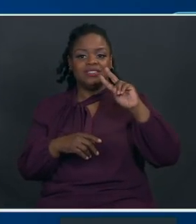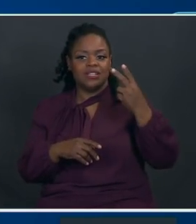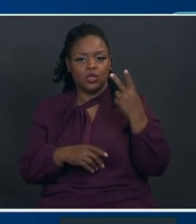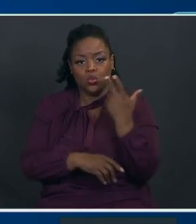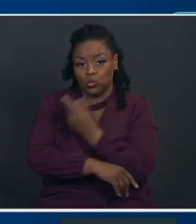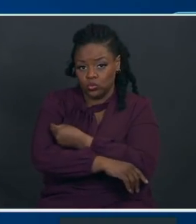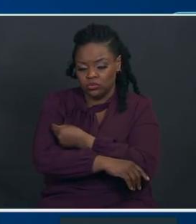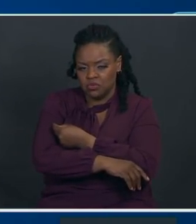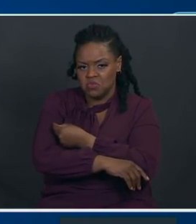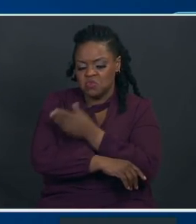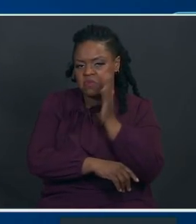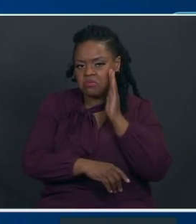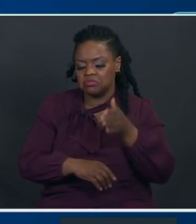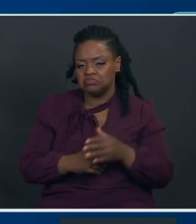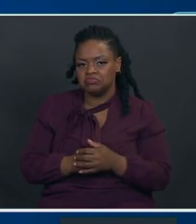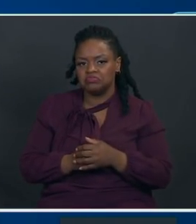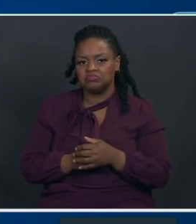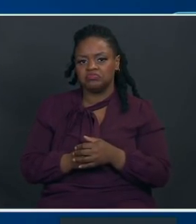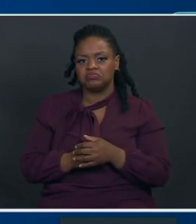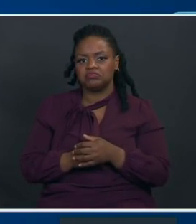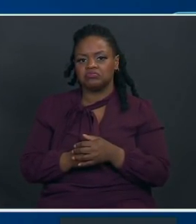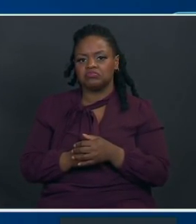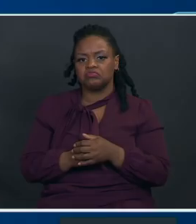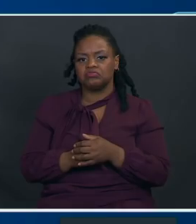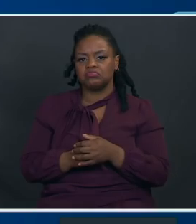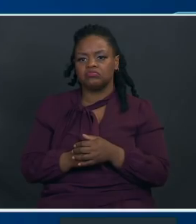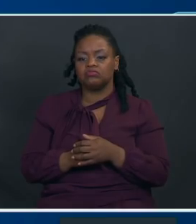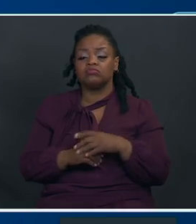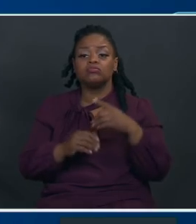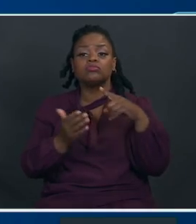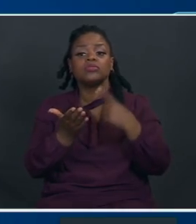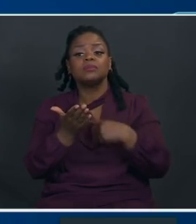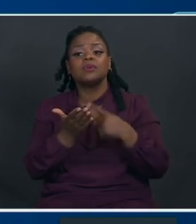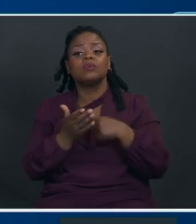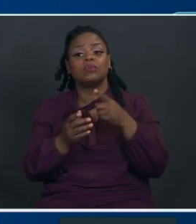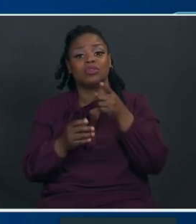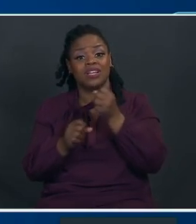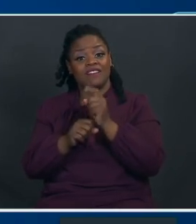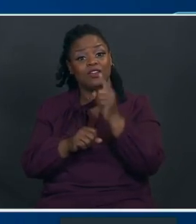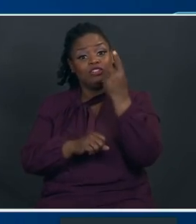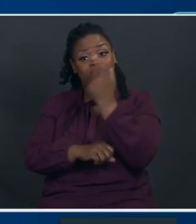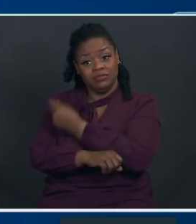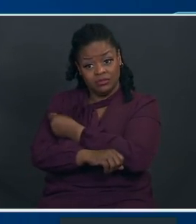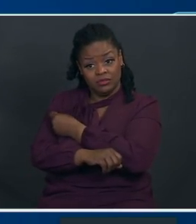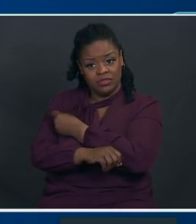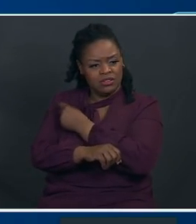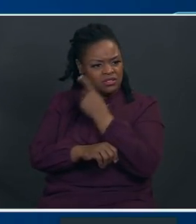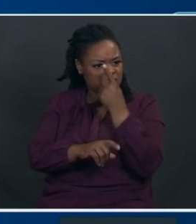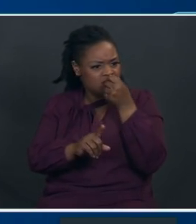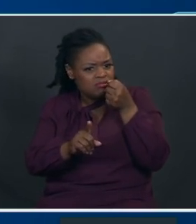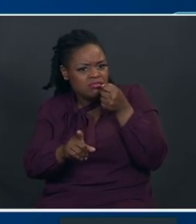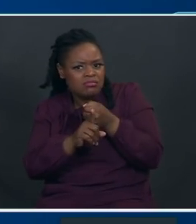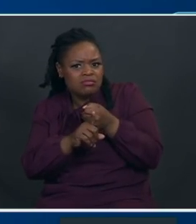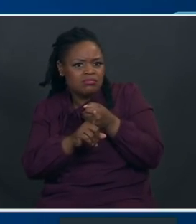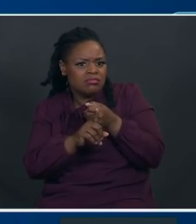or when circumstances change between a first and second dose. There are two important updates that I want to clarify.